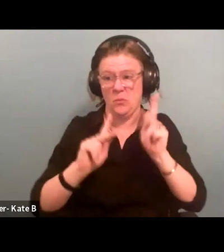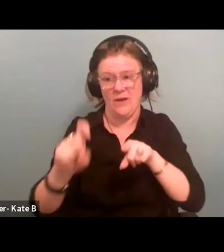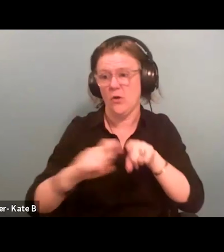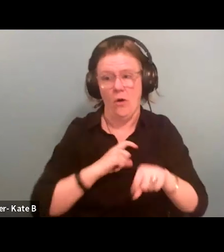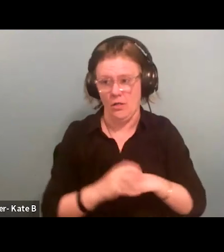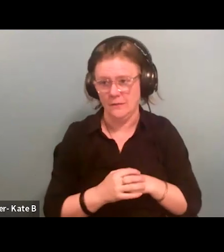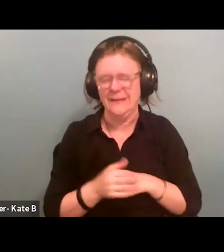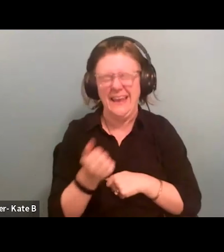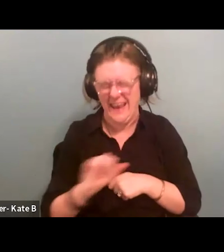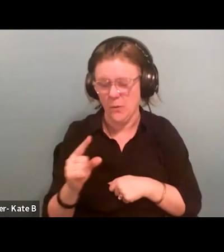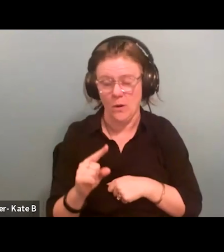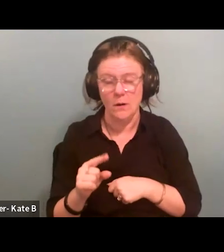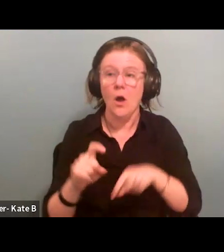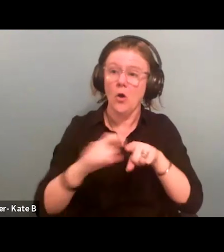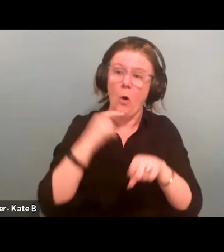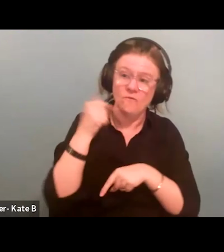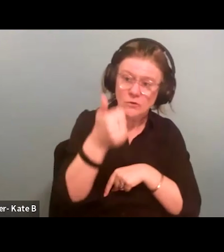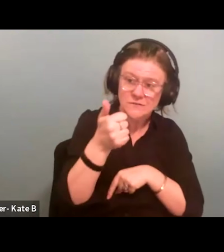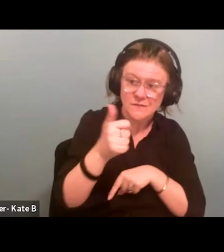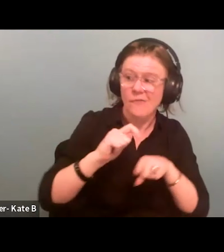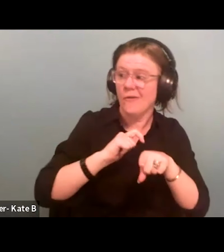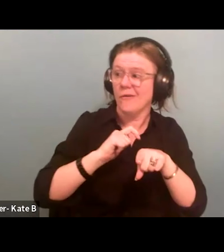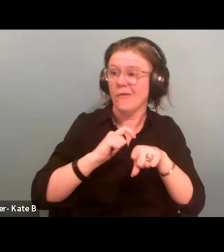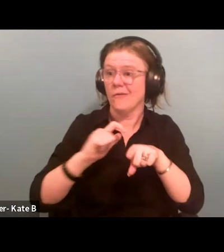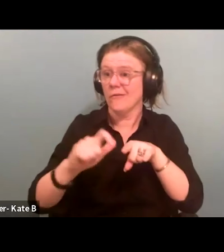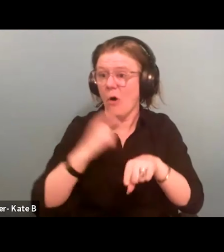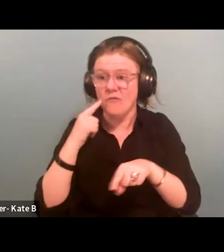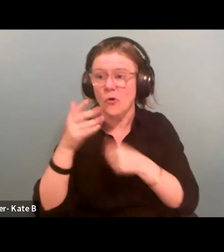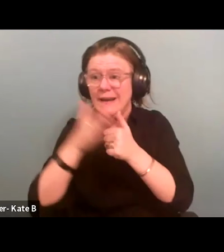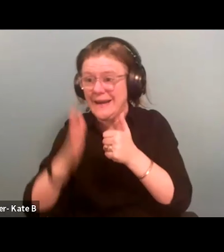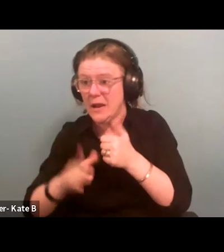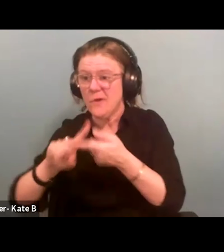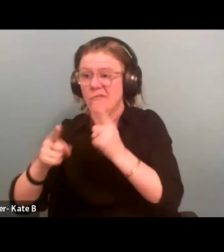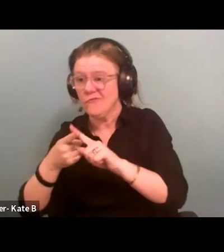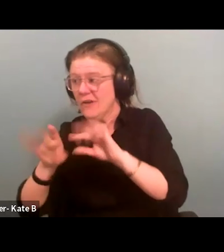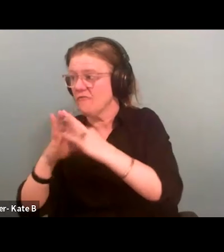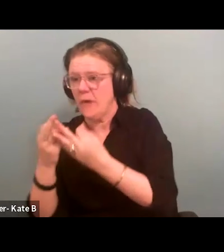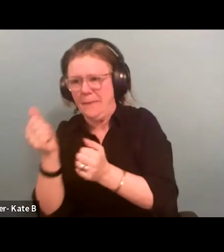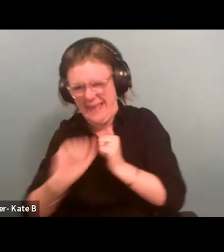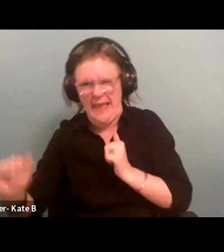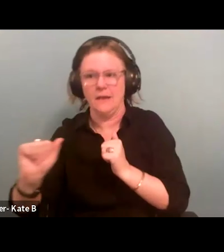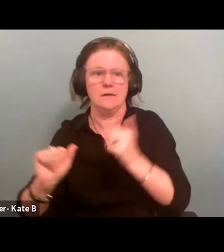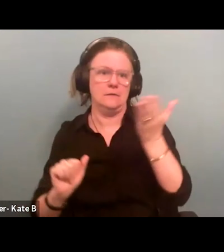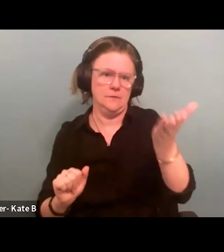at any time of the day, week, month, year. So 1-800-490-8505.